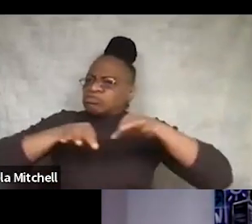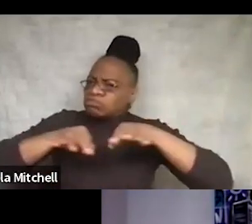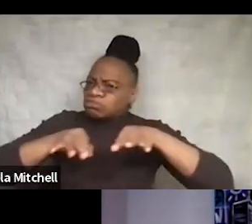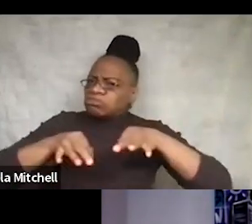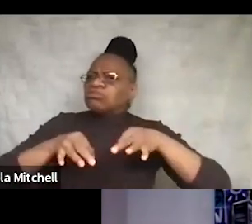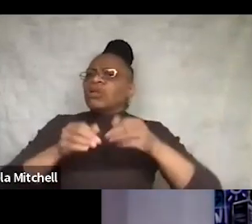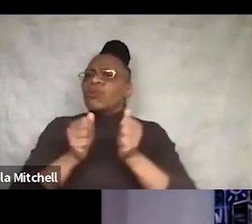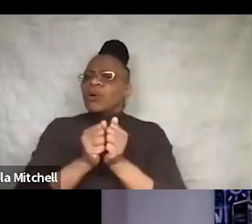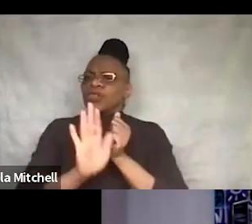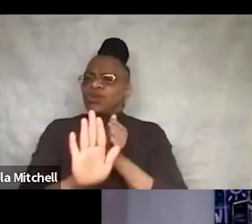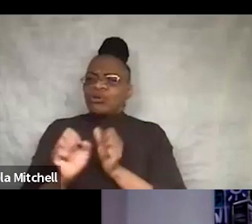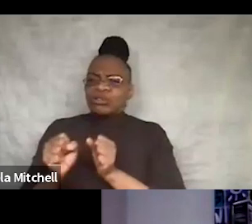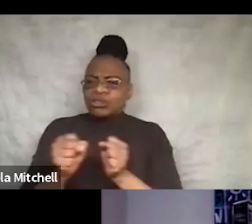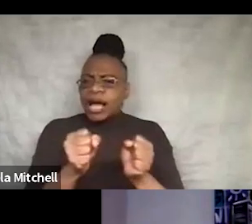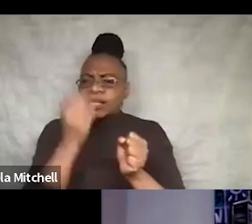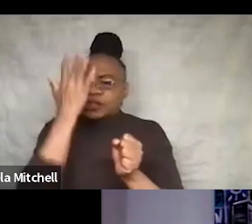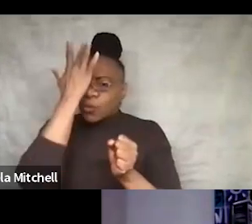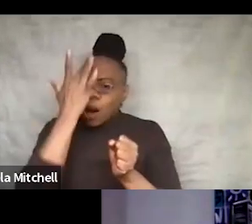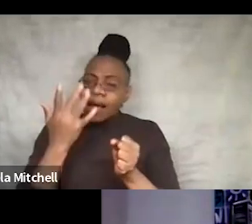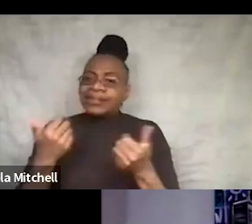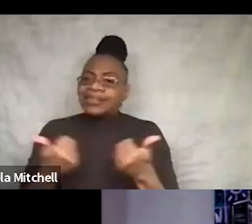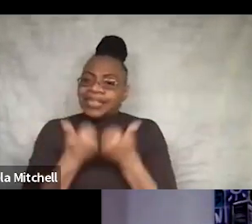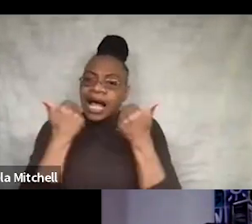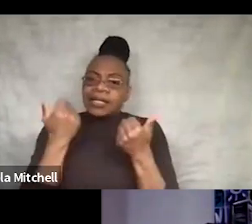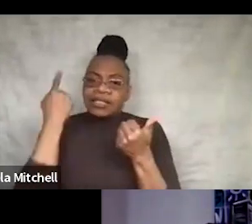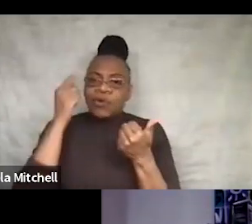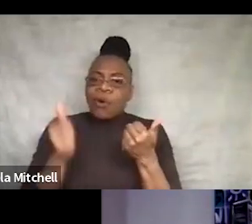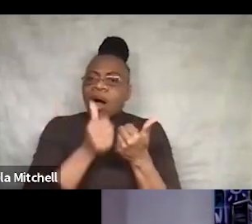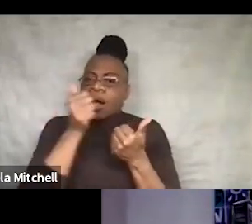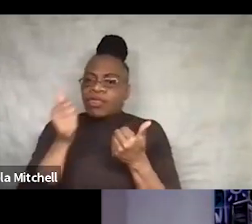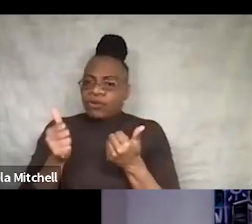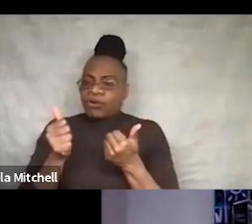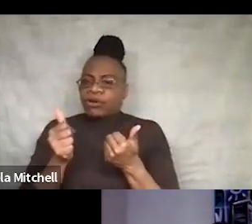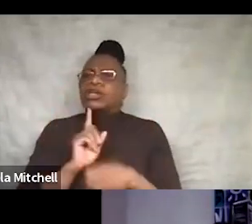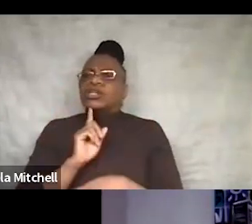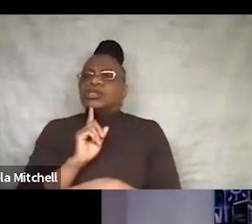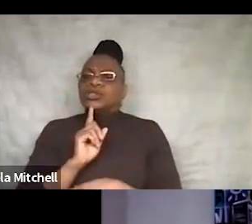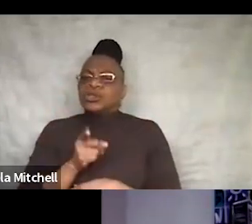since it is a challenge for so many? Yeah, sure. So we would like to go in the same order again.